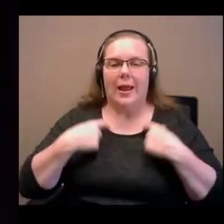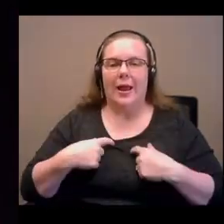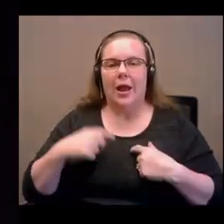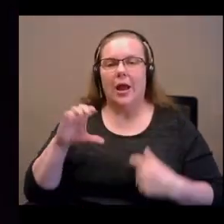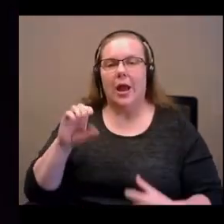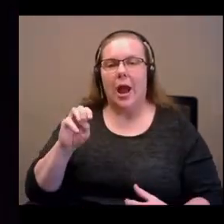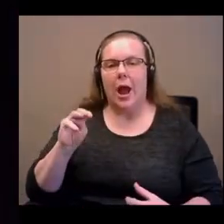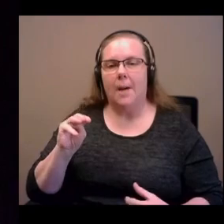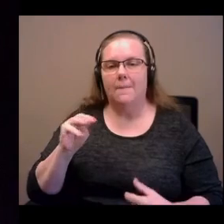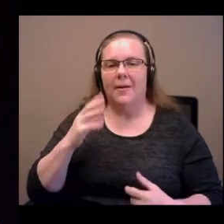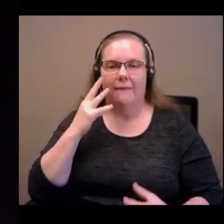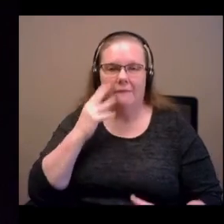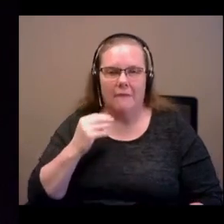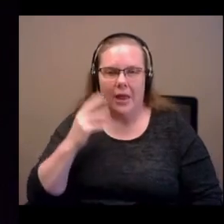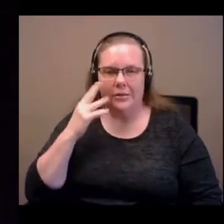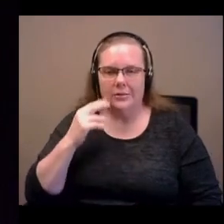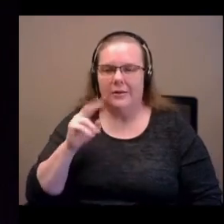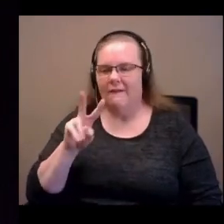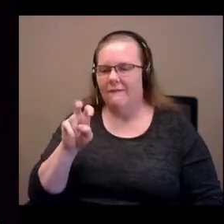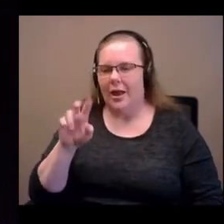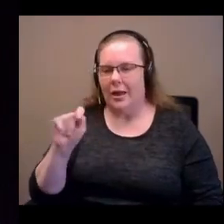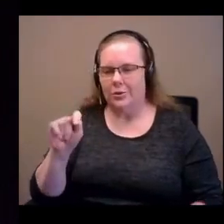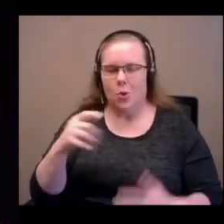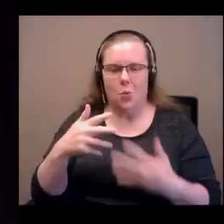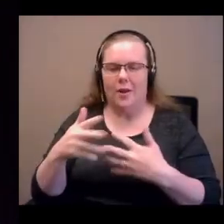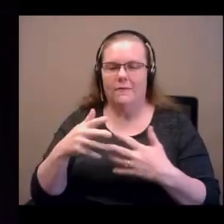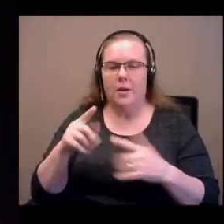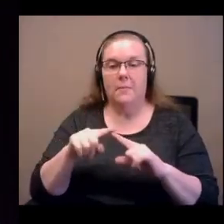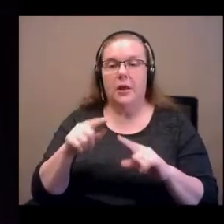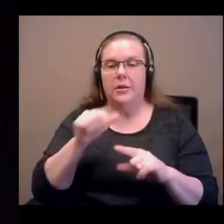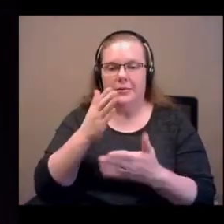want to call yourselves. All right now stop looking at me and start looking at